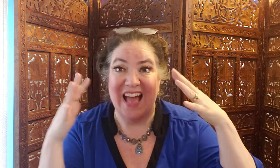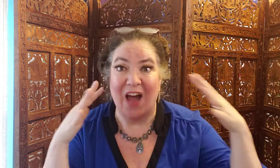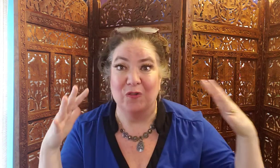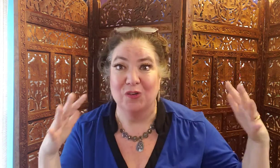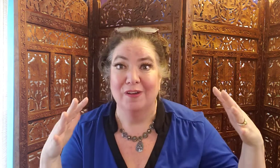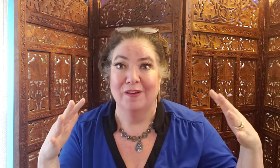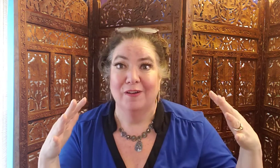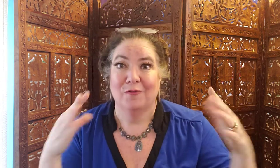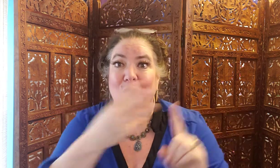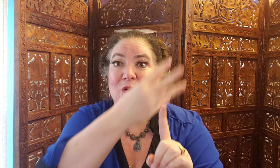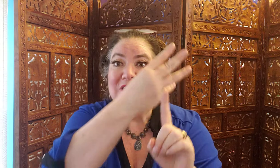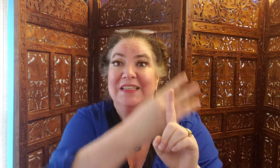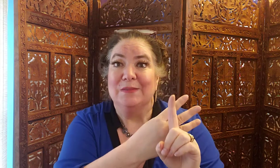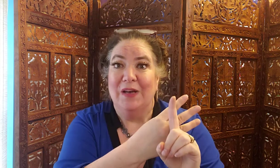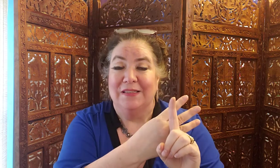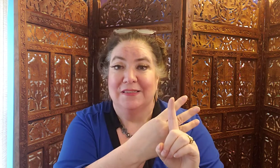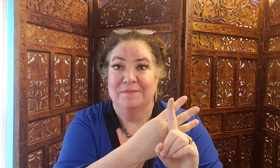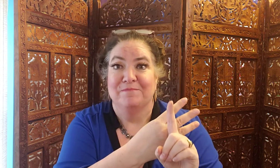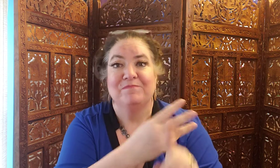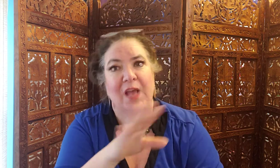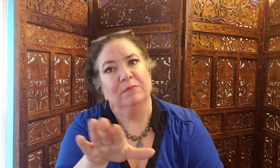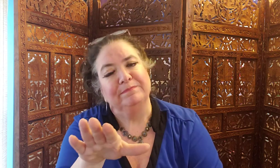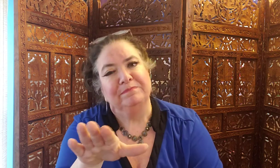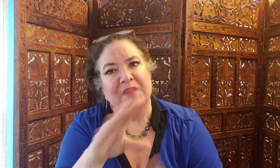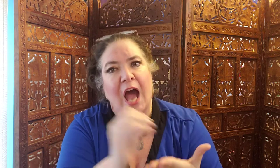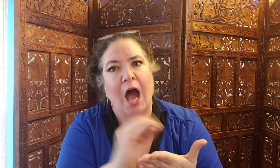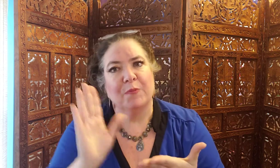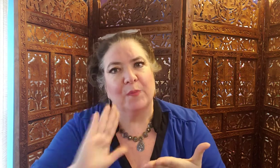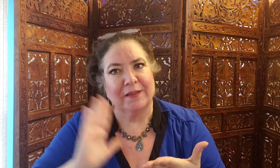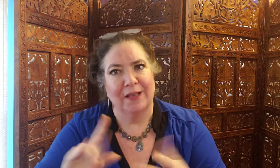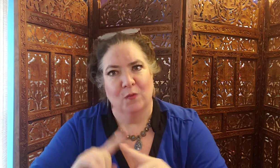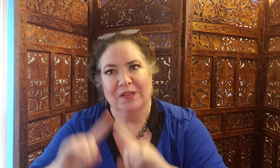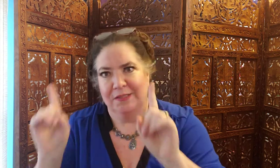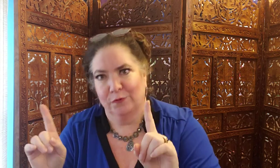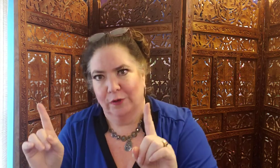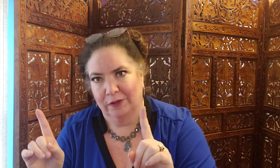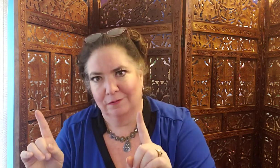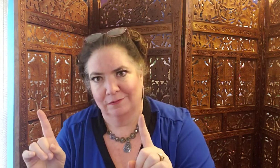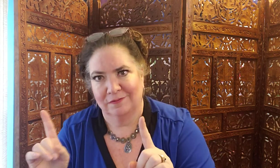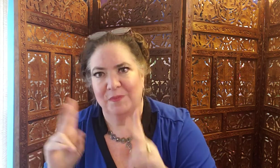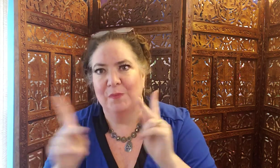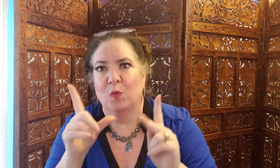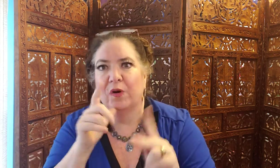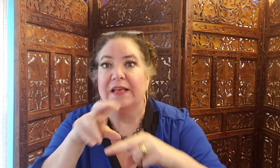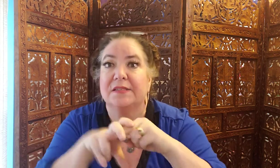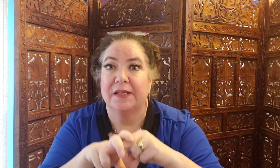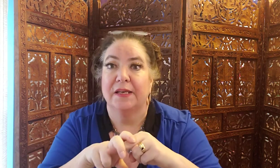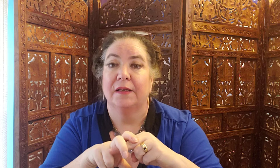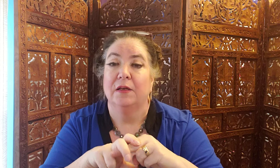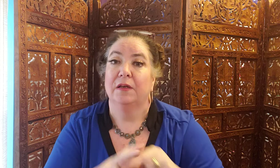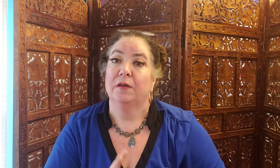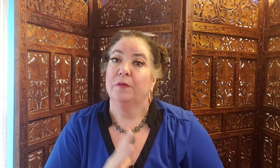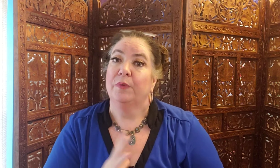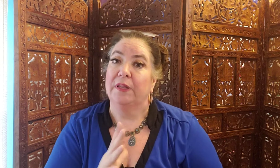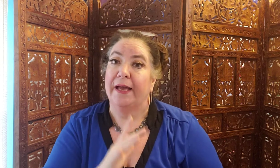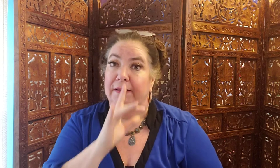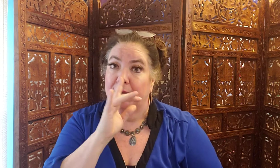sound for almost six months! Now opera back then was different. People were not sitting politely